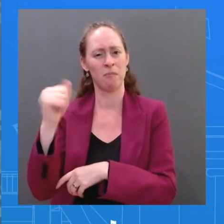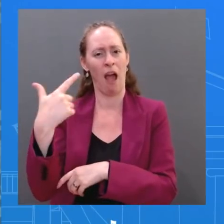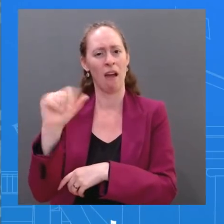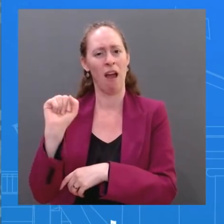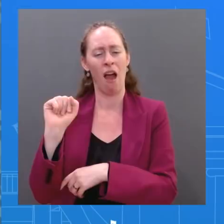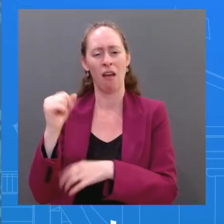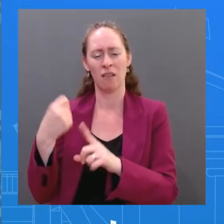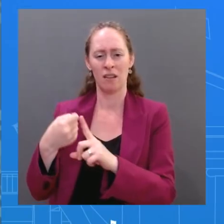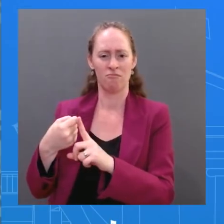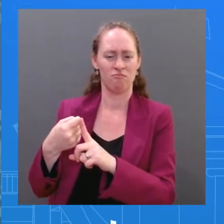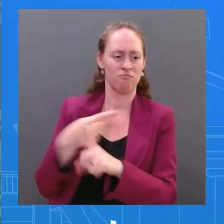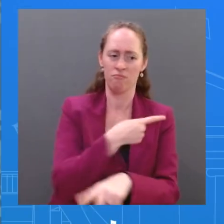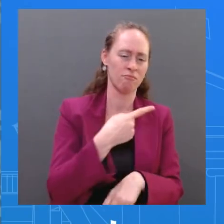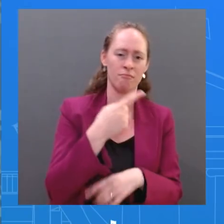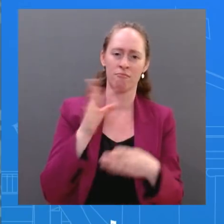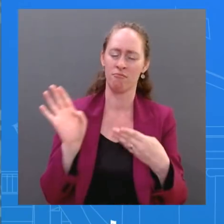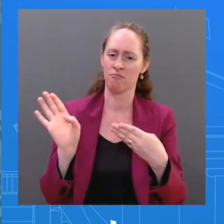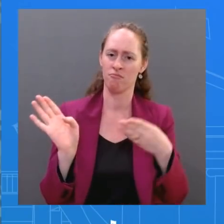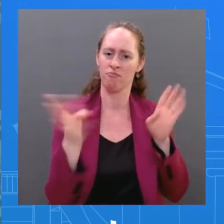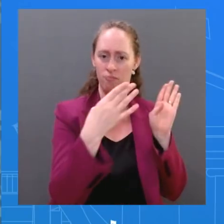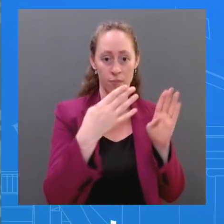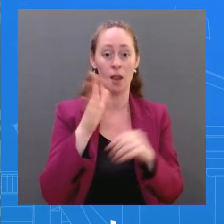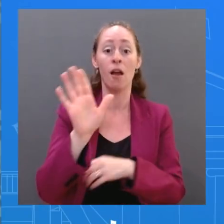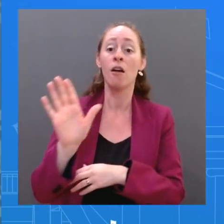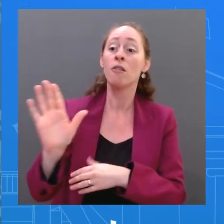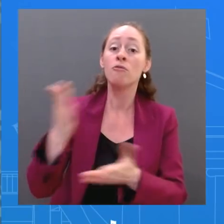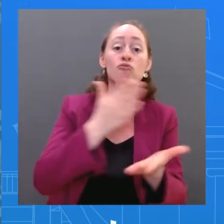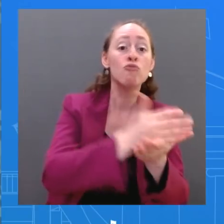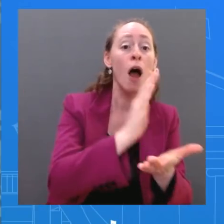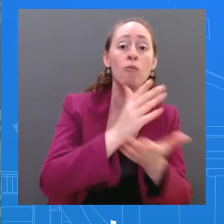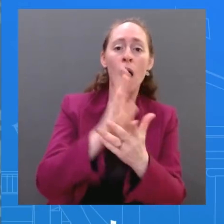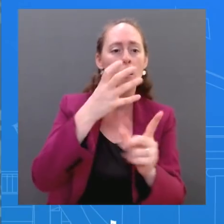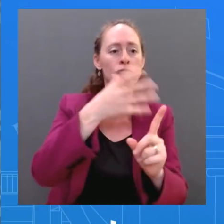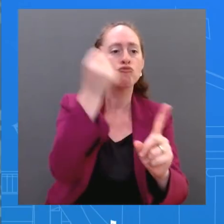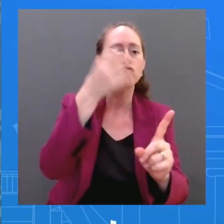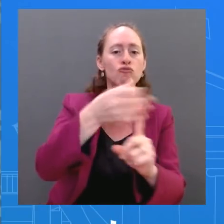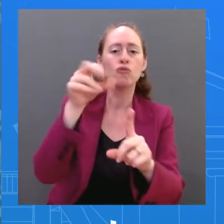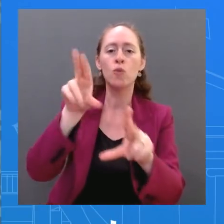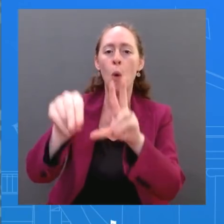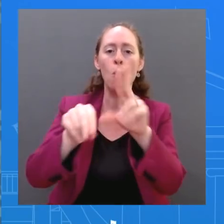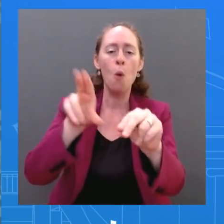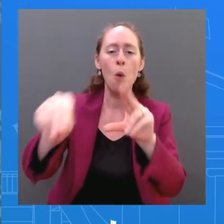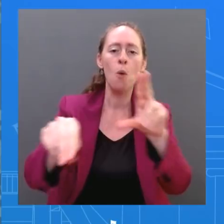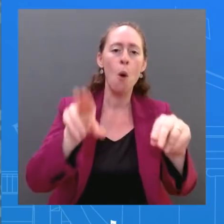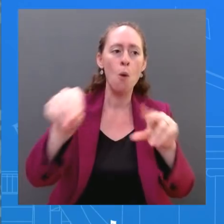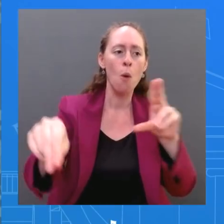And so, we have to do everything that we can. American public has to do everything that they can to make sure